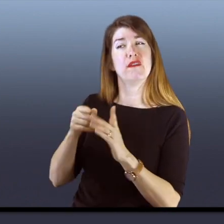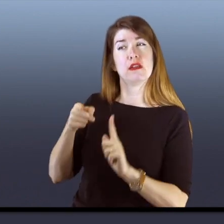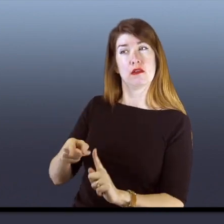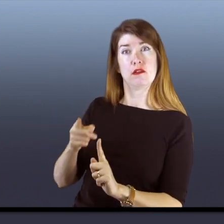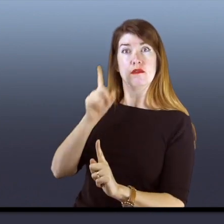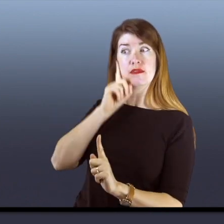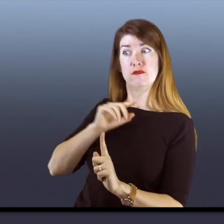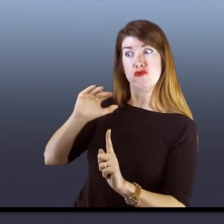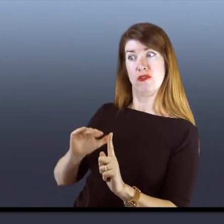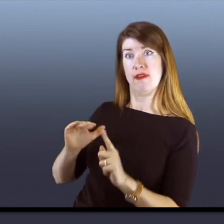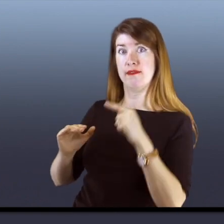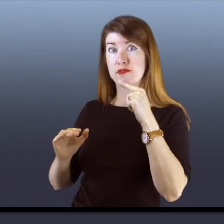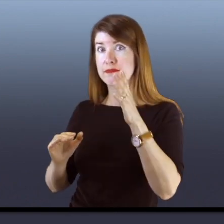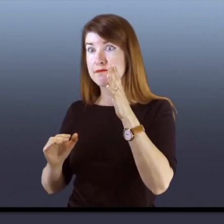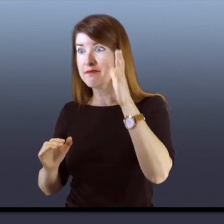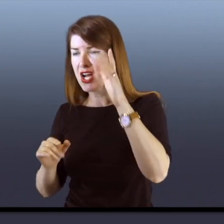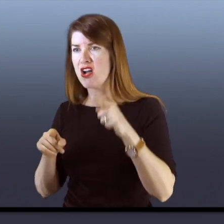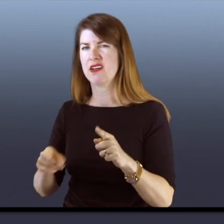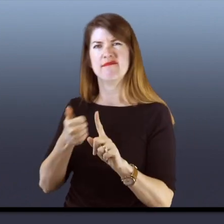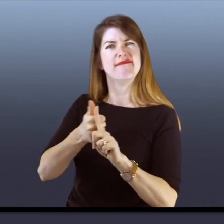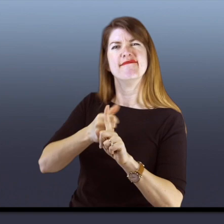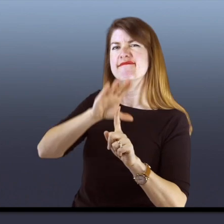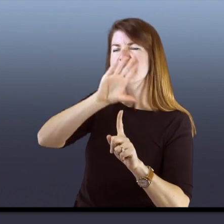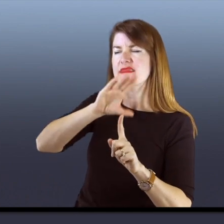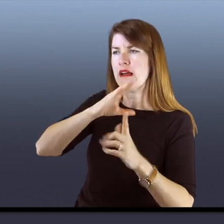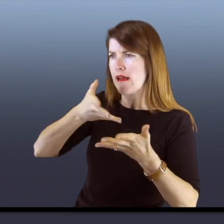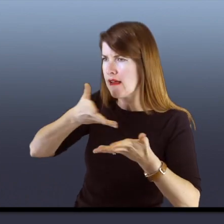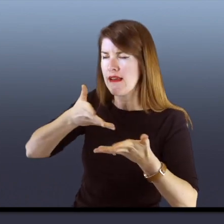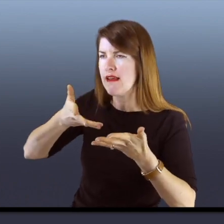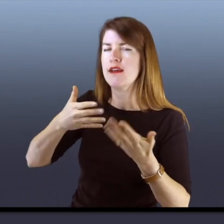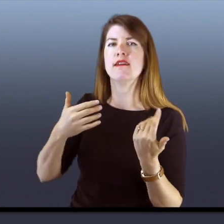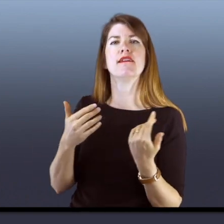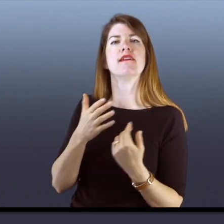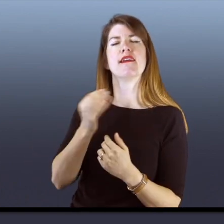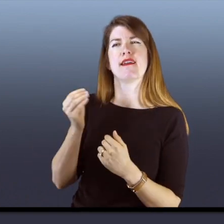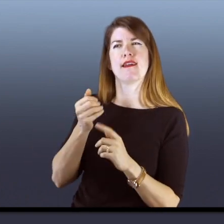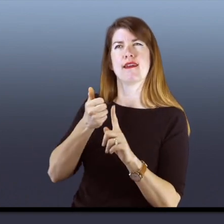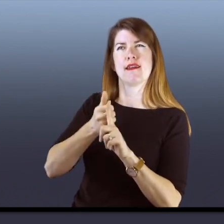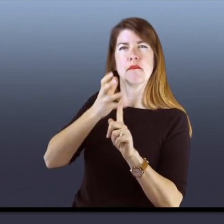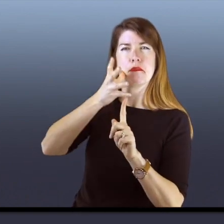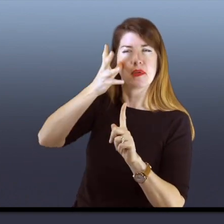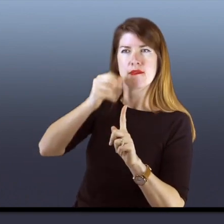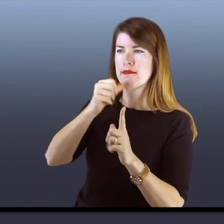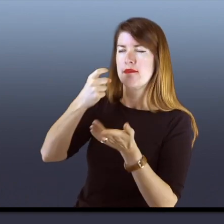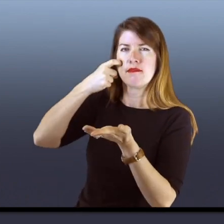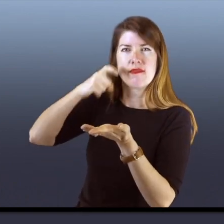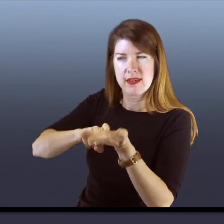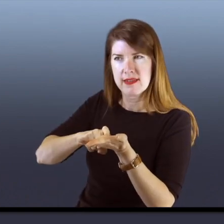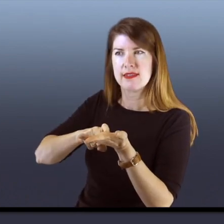I get the parent just frustrated a lot and them not recognizing that not communicating